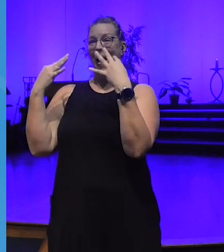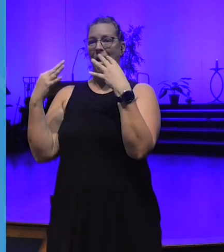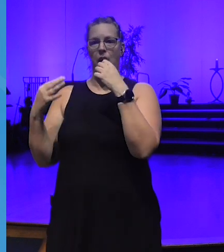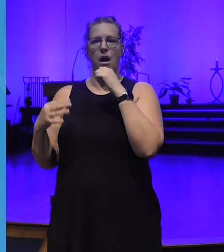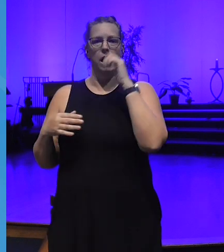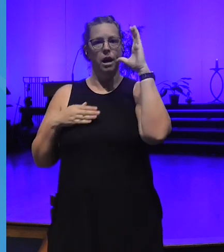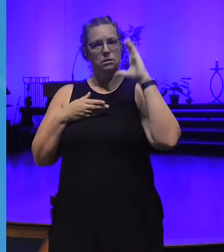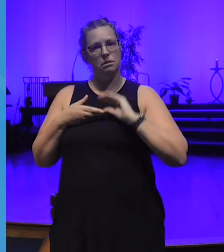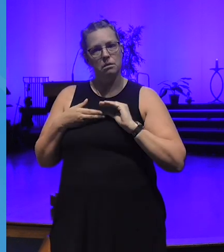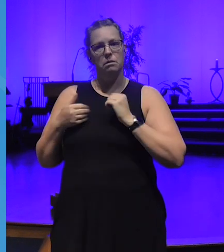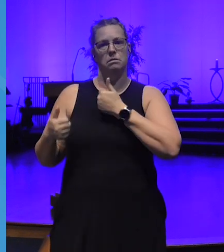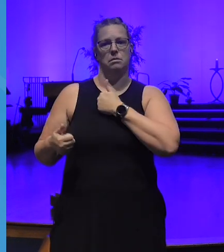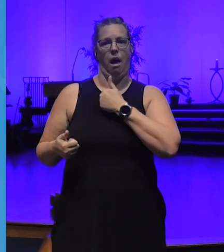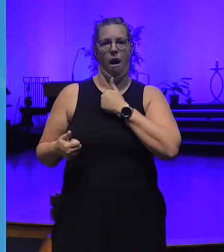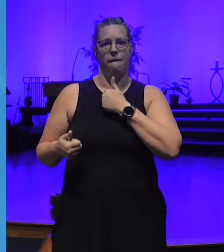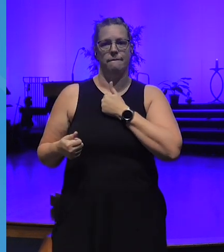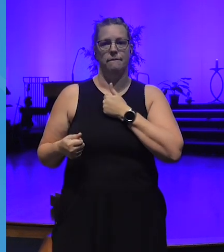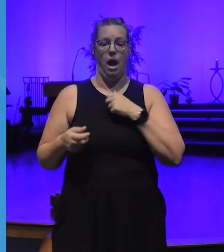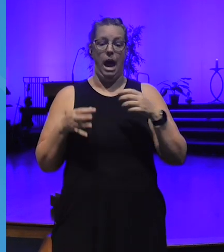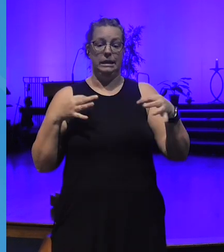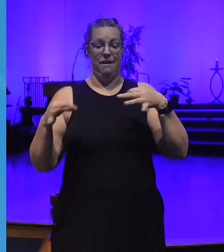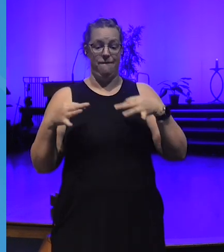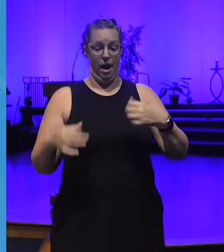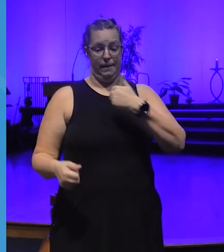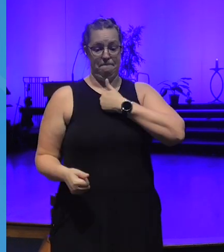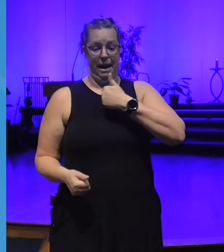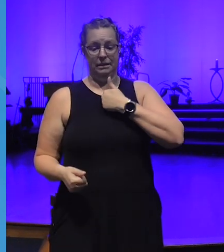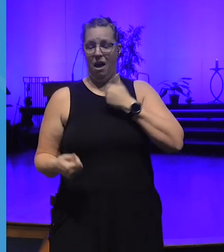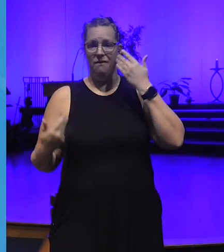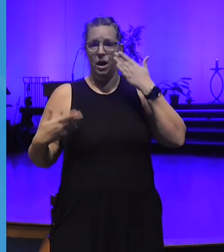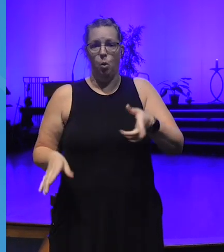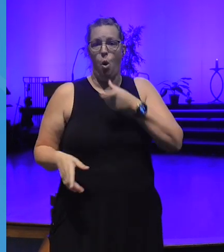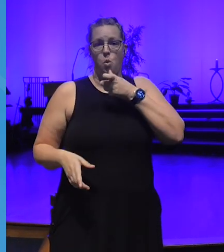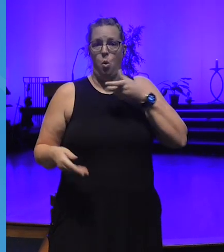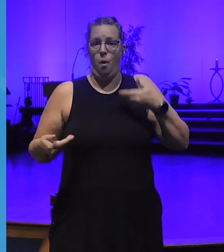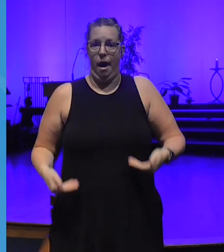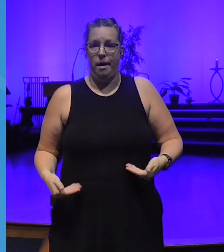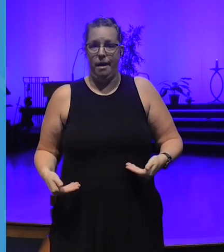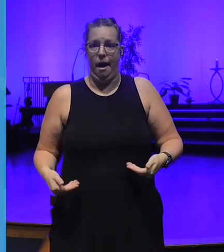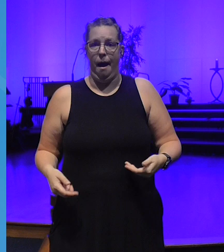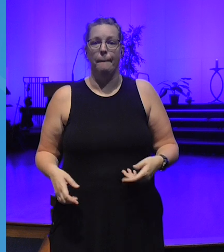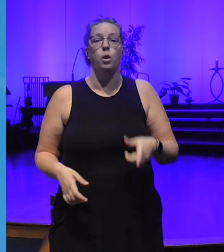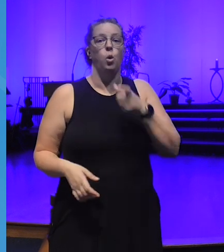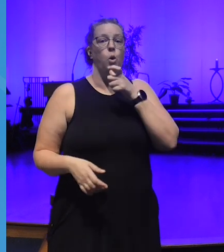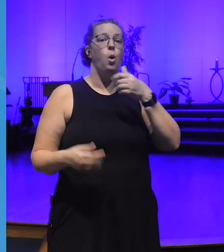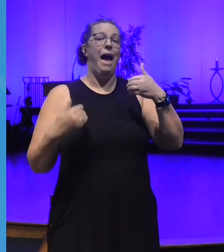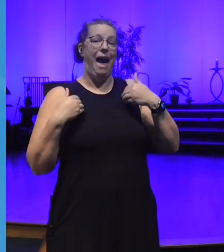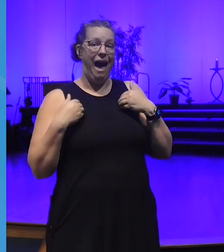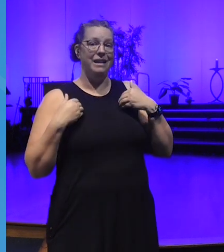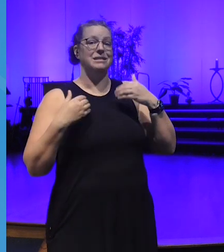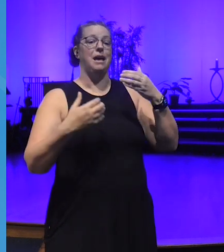can't know who he really is he who has power over others can't Empower himself he who clings to his